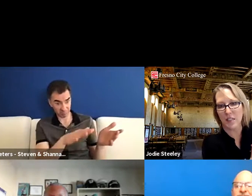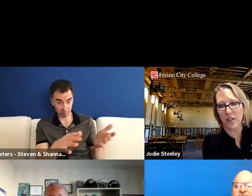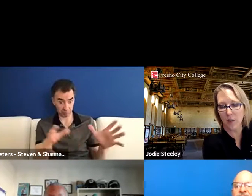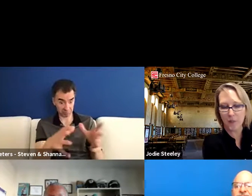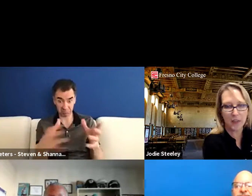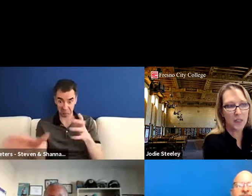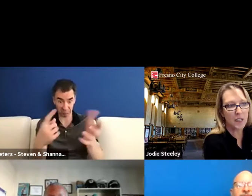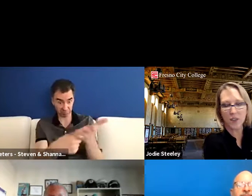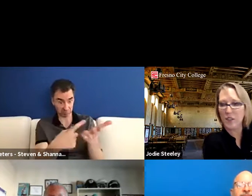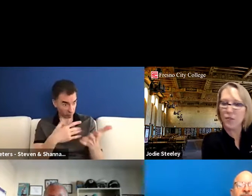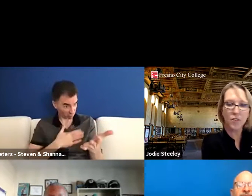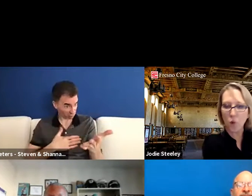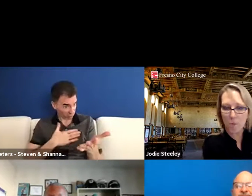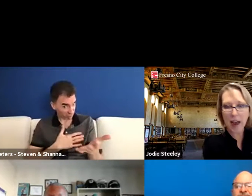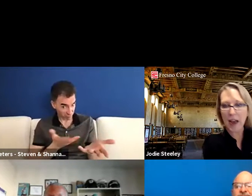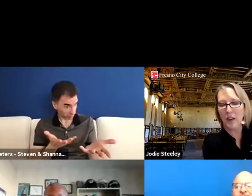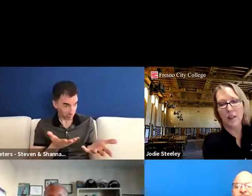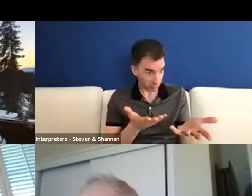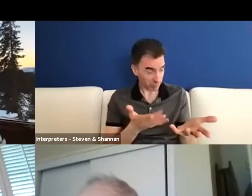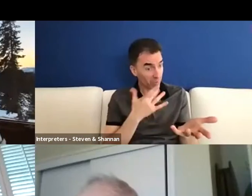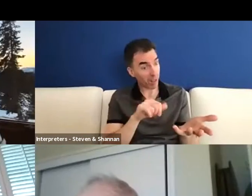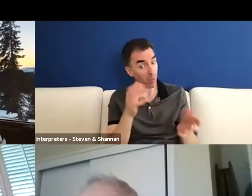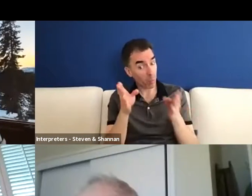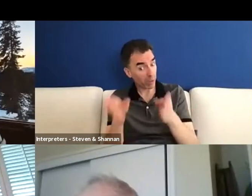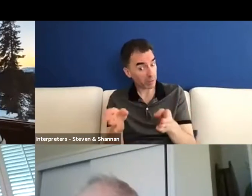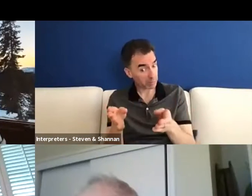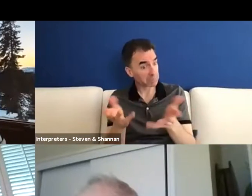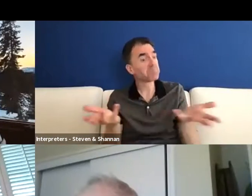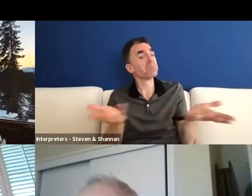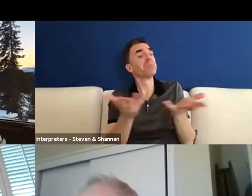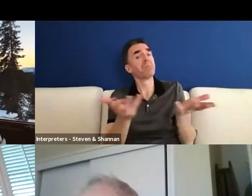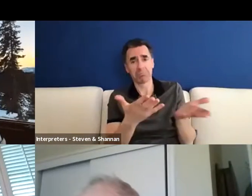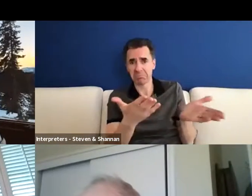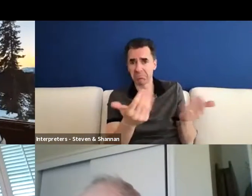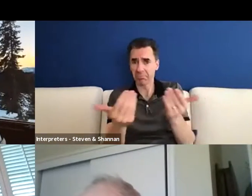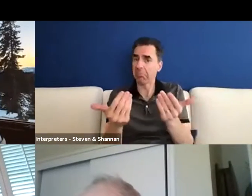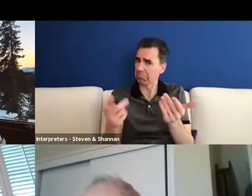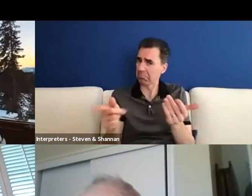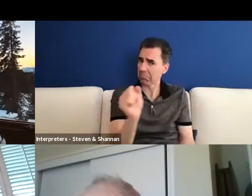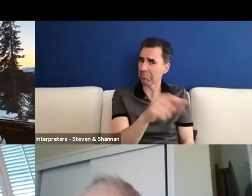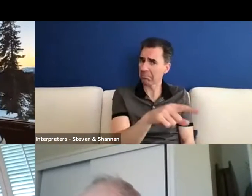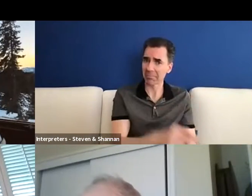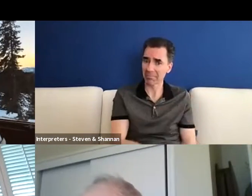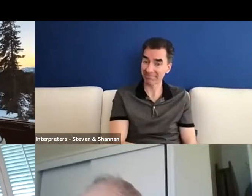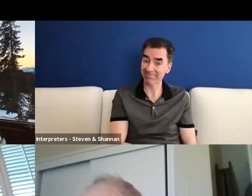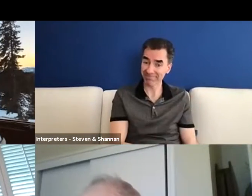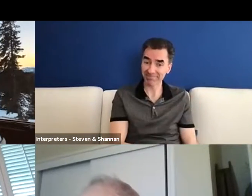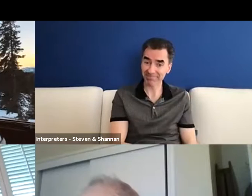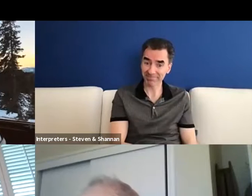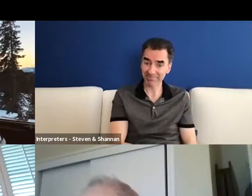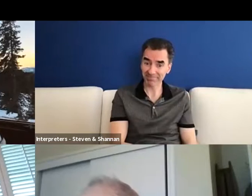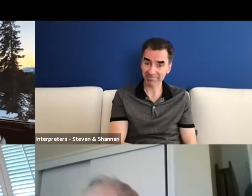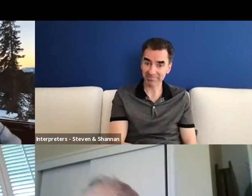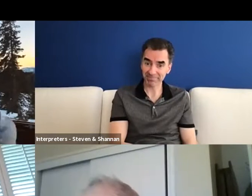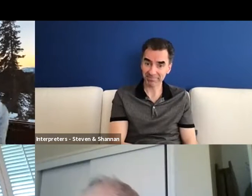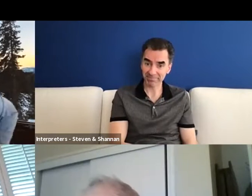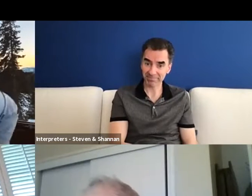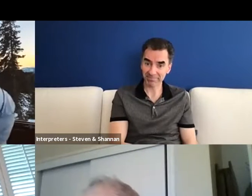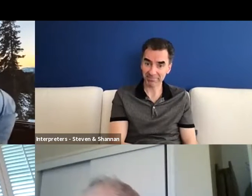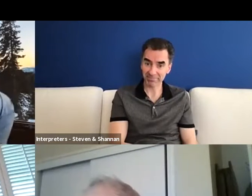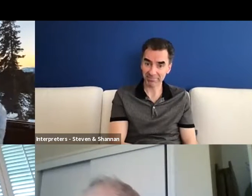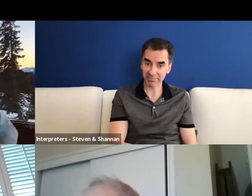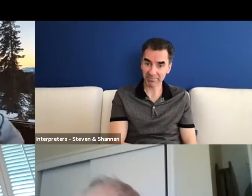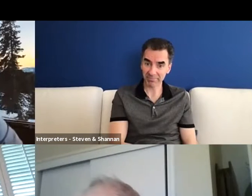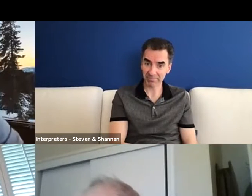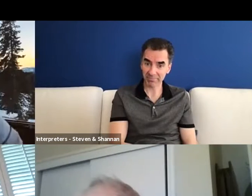Is there something? Is there a different format that, that you think would work better? And don't be afraid to ask them